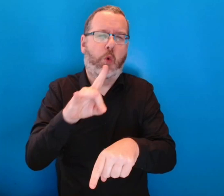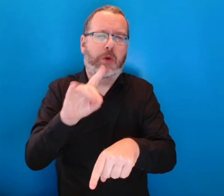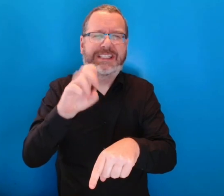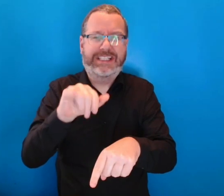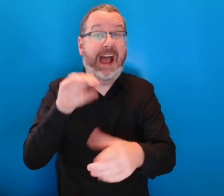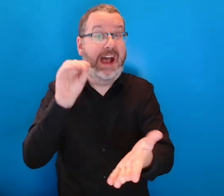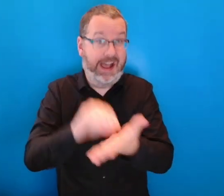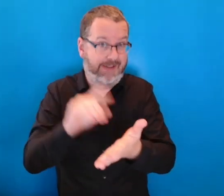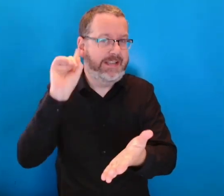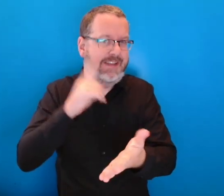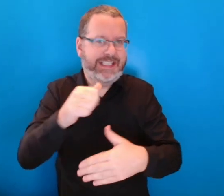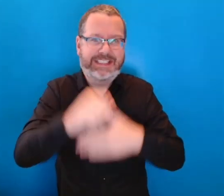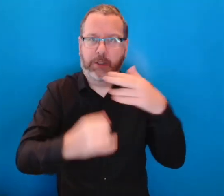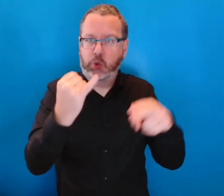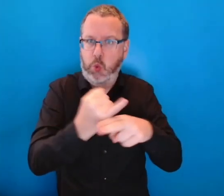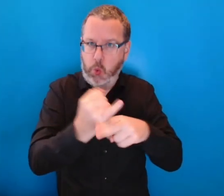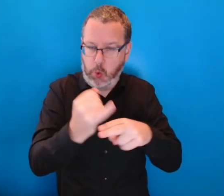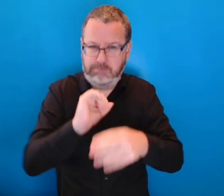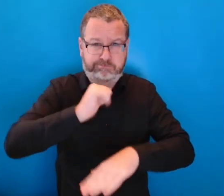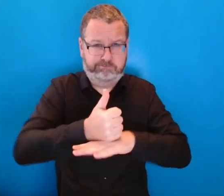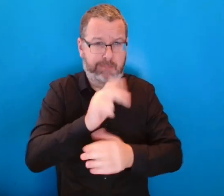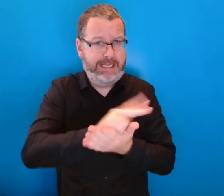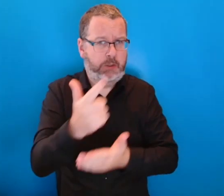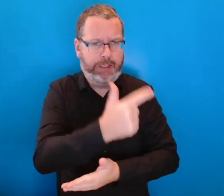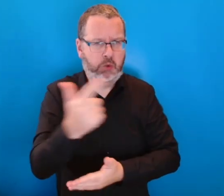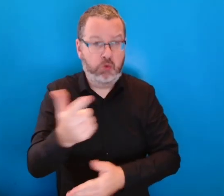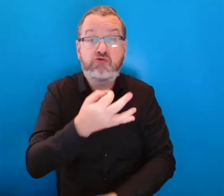Of course Cork City had a Deaf day school since 1822,